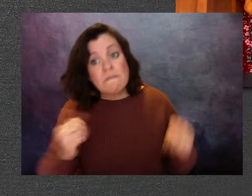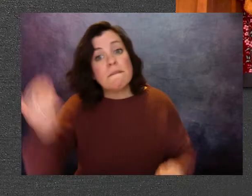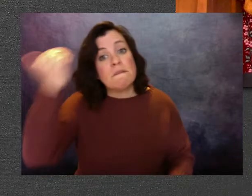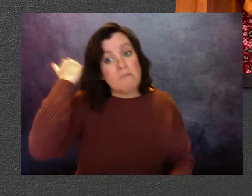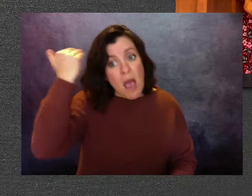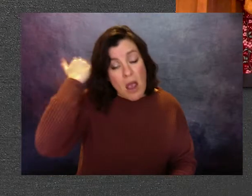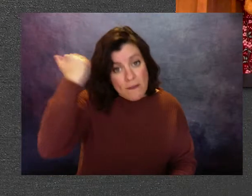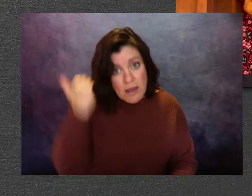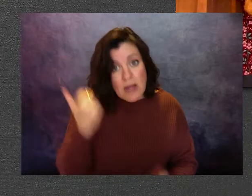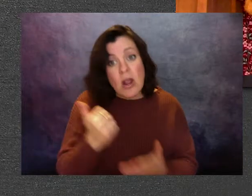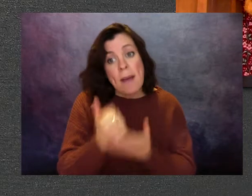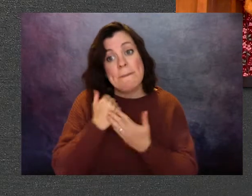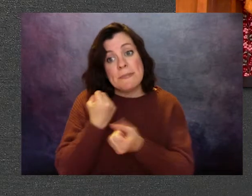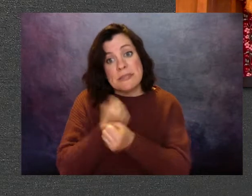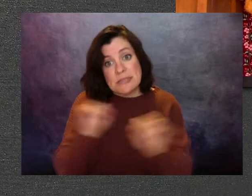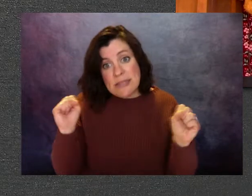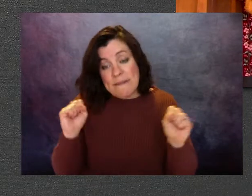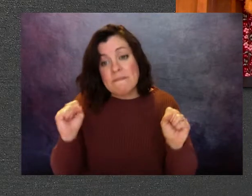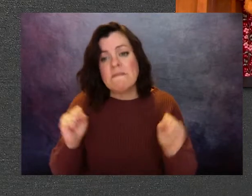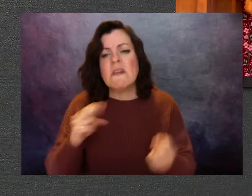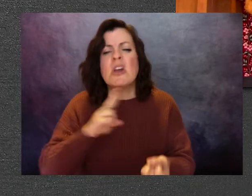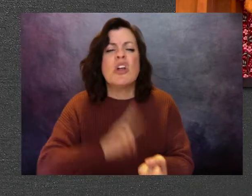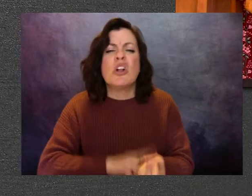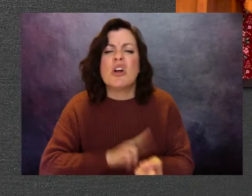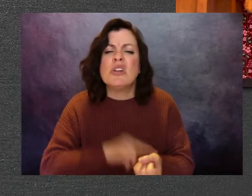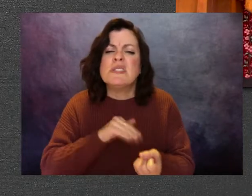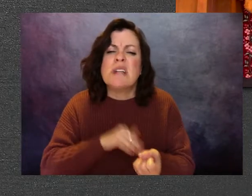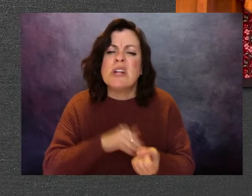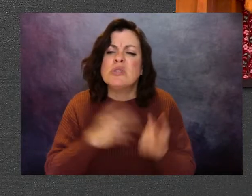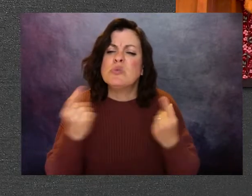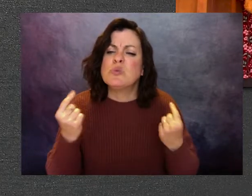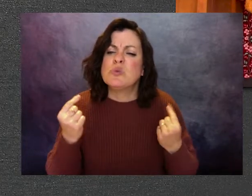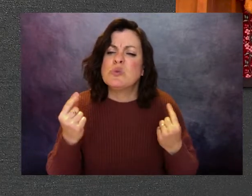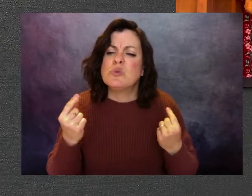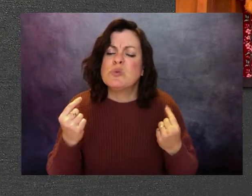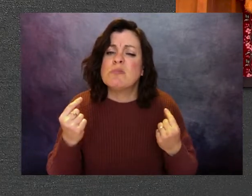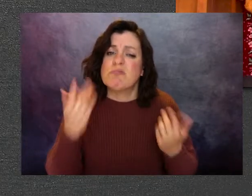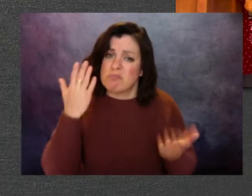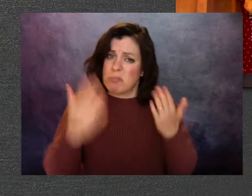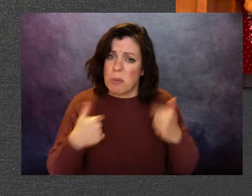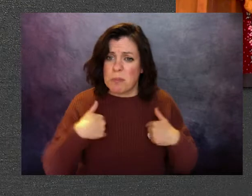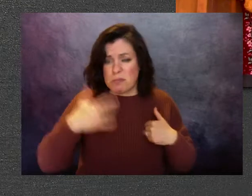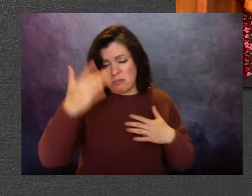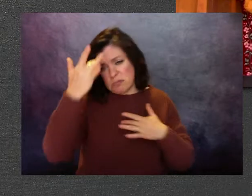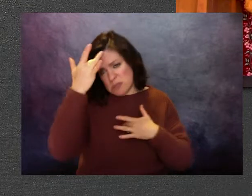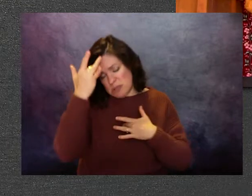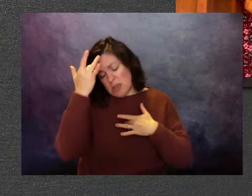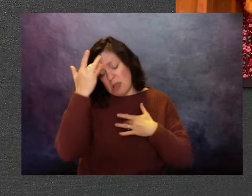Nurses. What do nurses and doctors do? They help us when we're feeling sick, right? Yeah. They're community helpers.